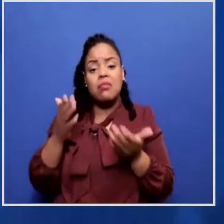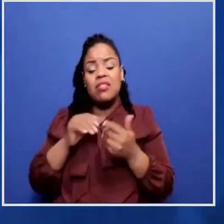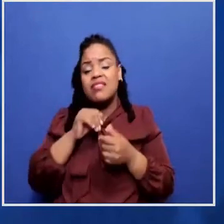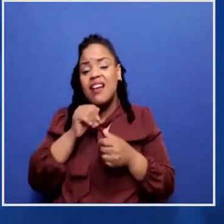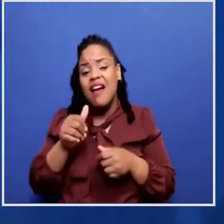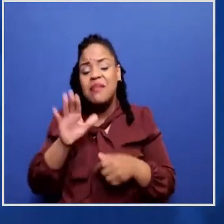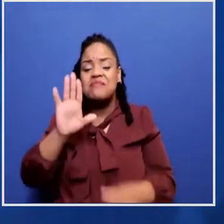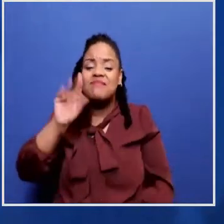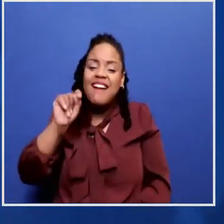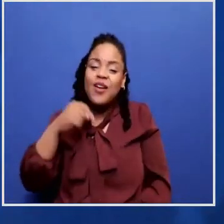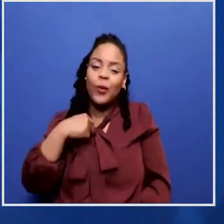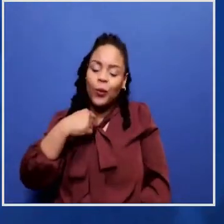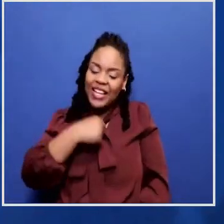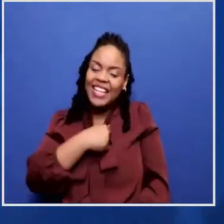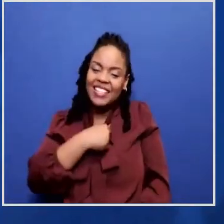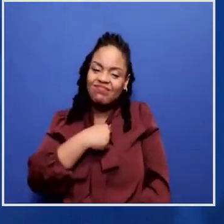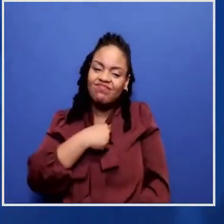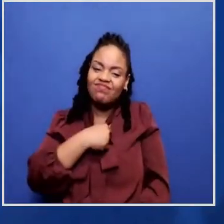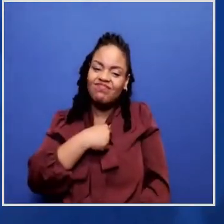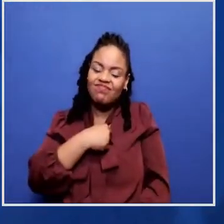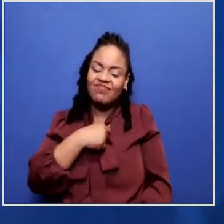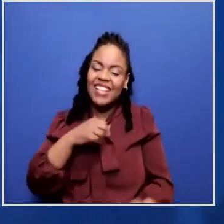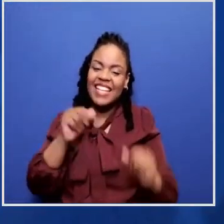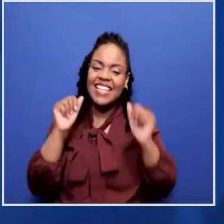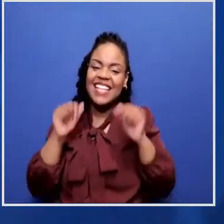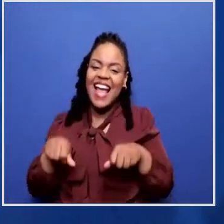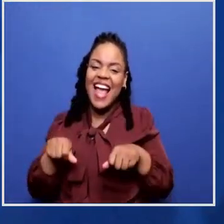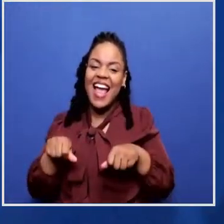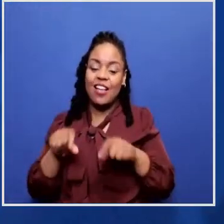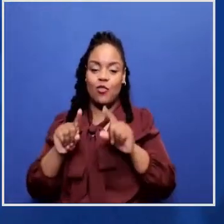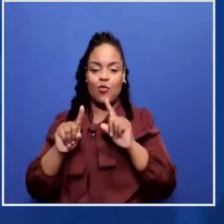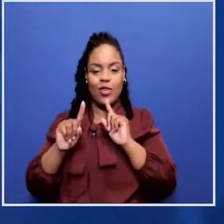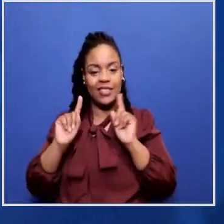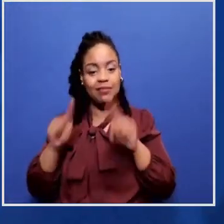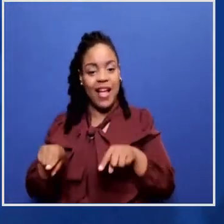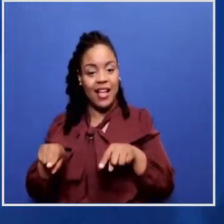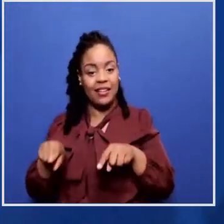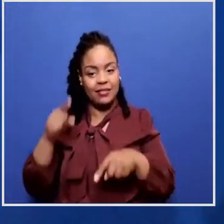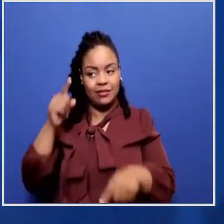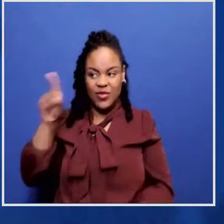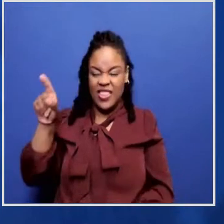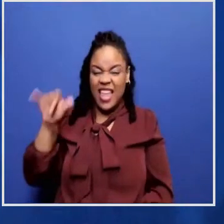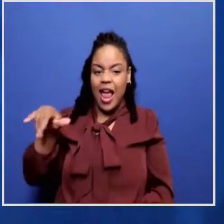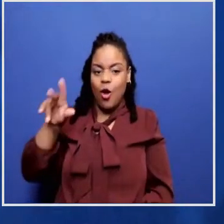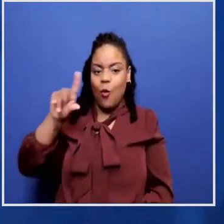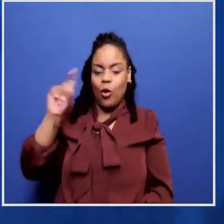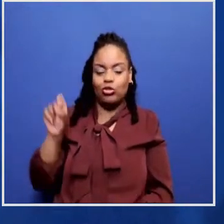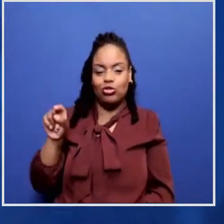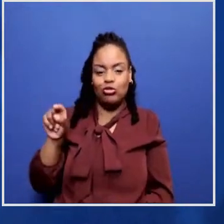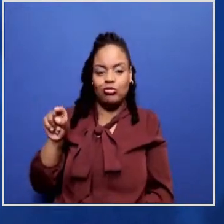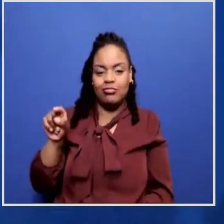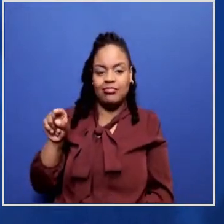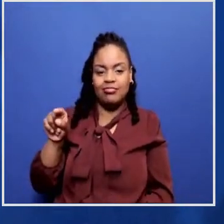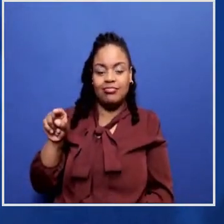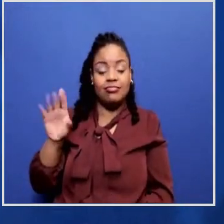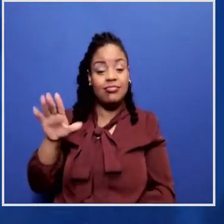DR. KING DID IN THE 39 YEARS THAT HE WAS ON EARTH . EACH OF US SHOULD BE ABLE TO ANSWER